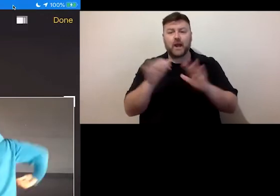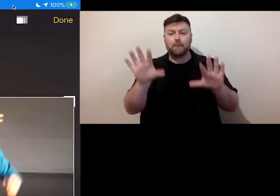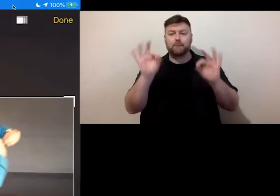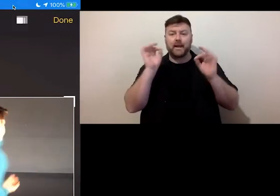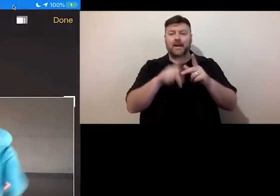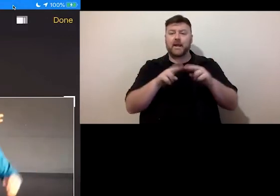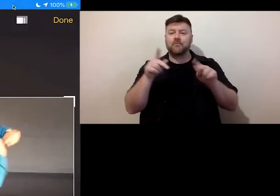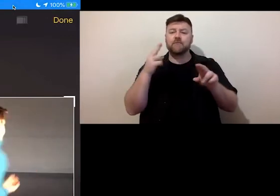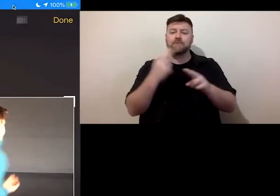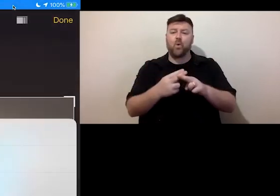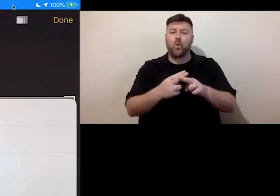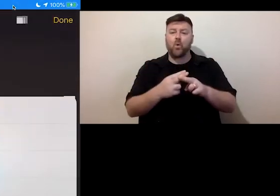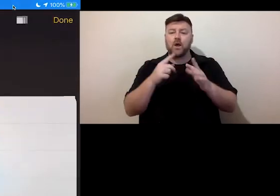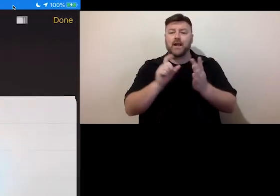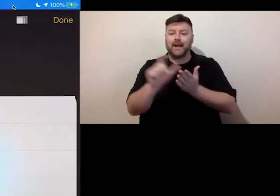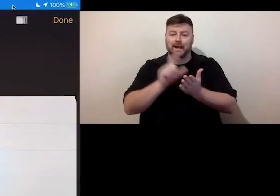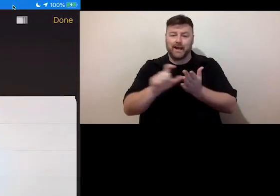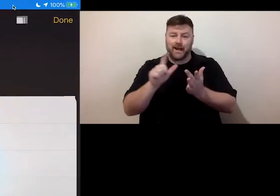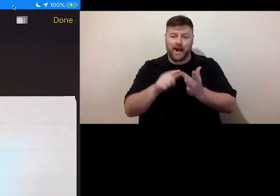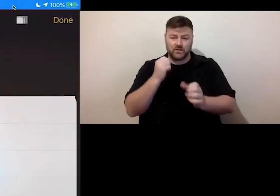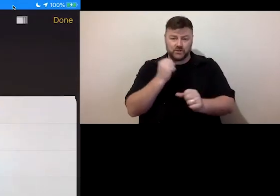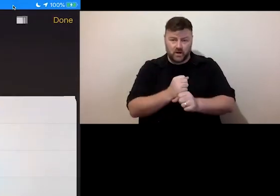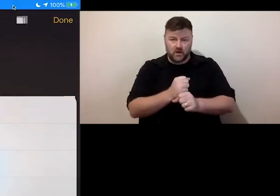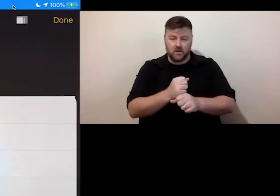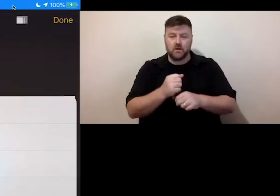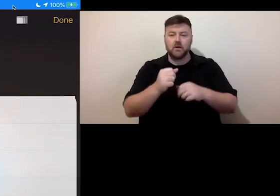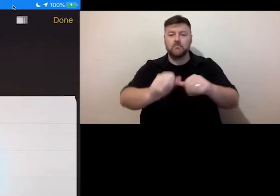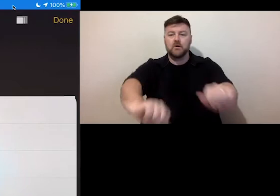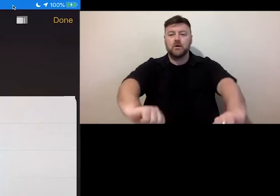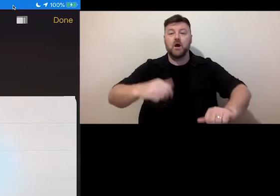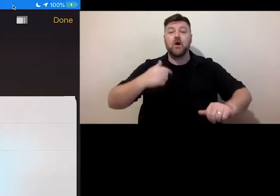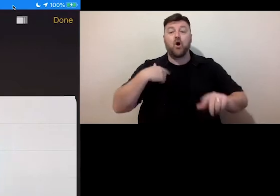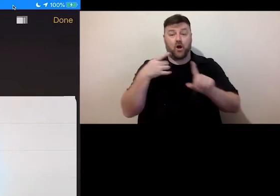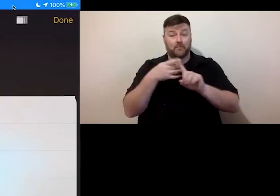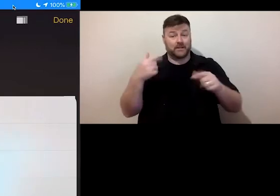Instagram. The reason I specifically I keep all of these off socials is twofold.